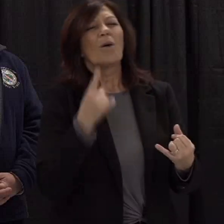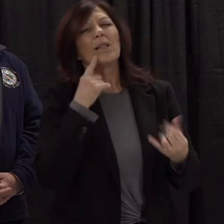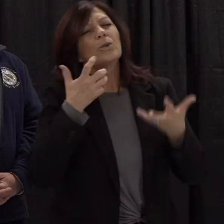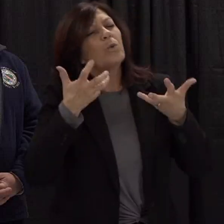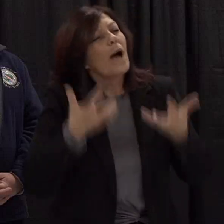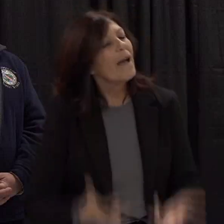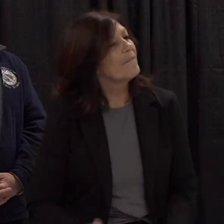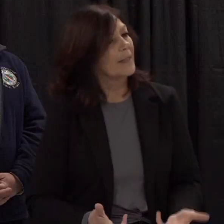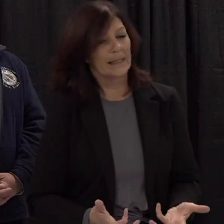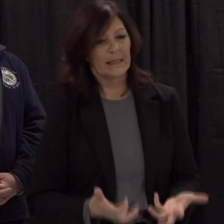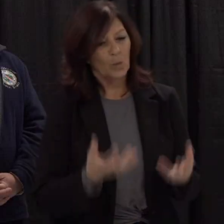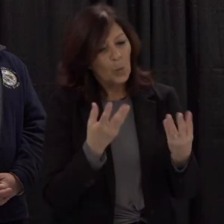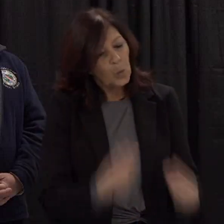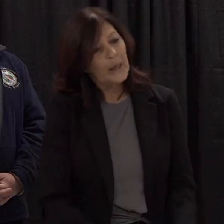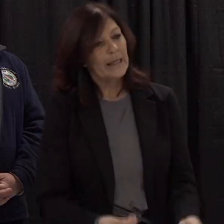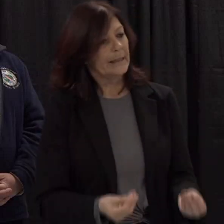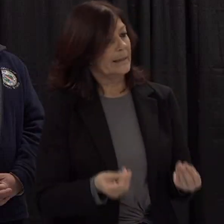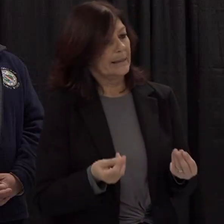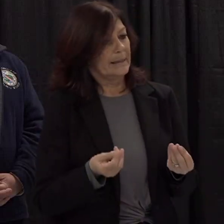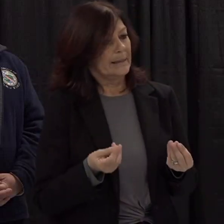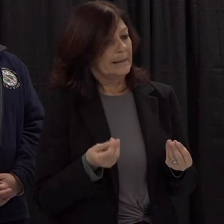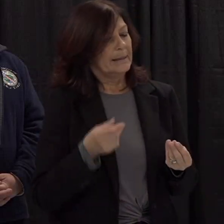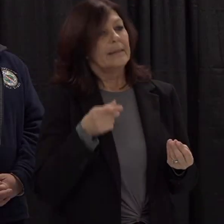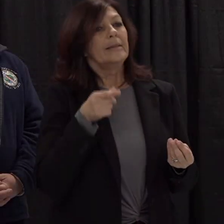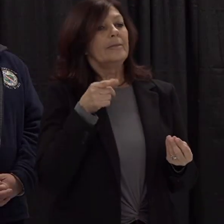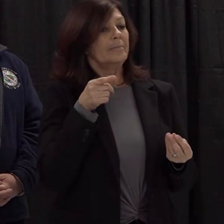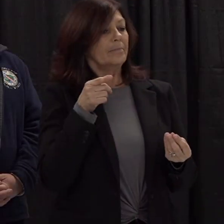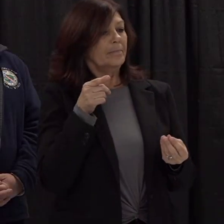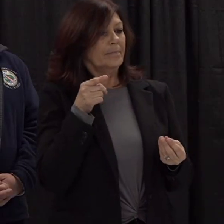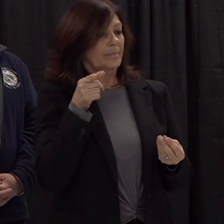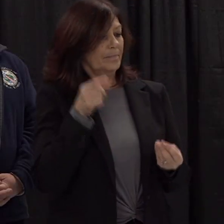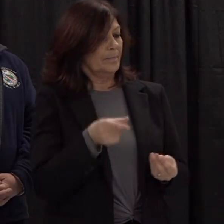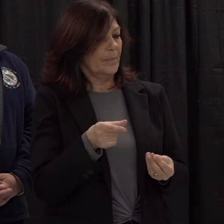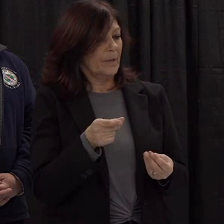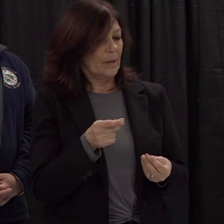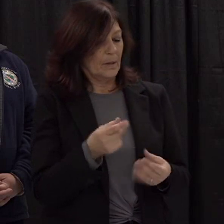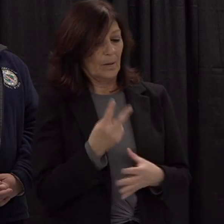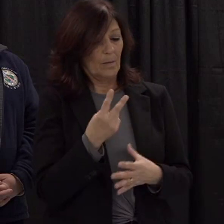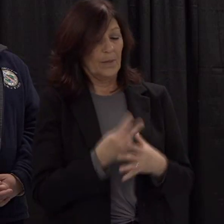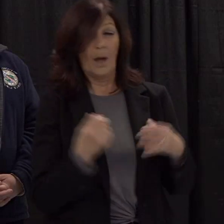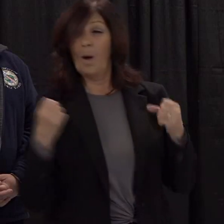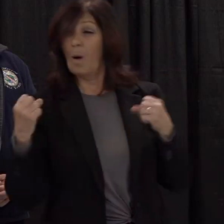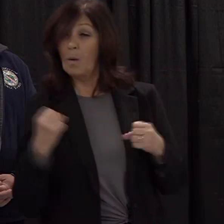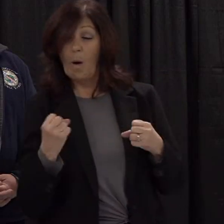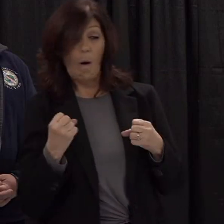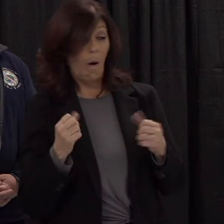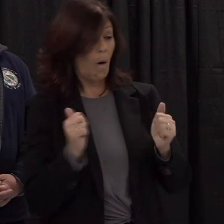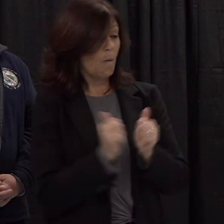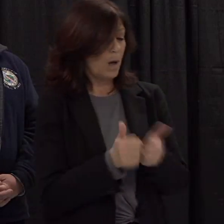is so heavy because it's so wet that the the the combination of the cold weather and the extra exertion